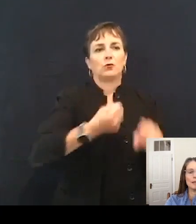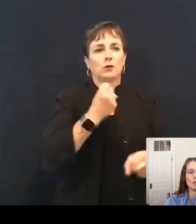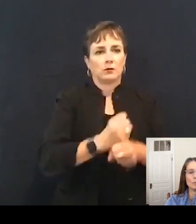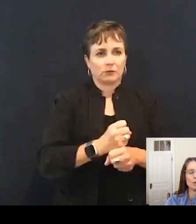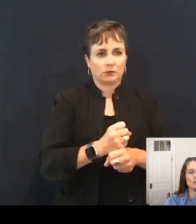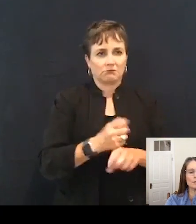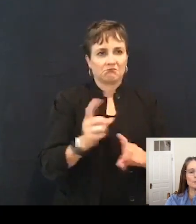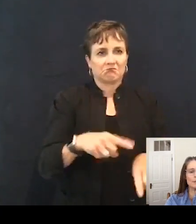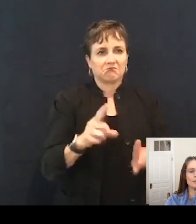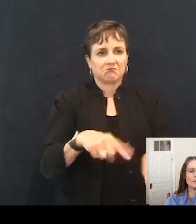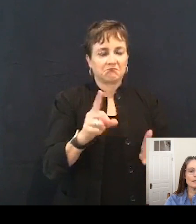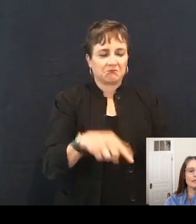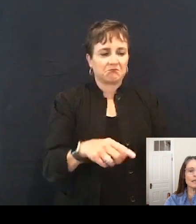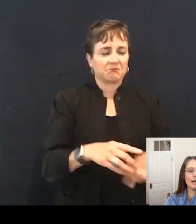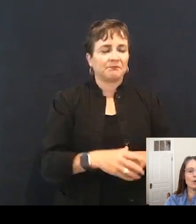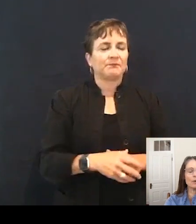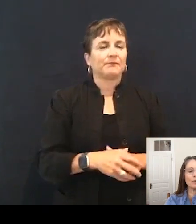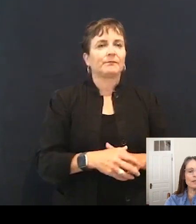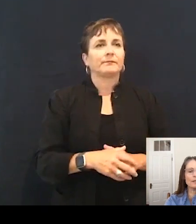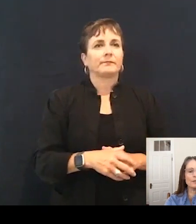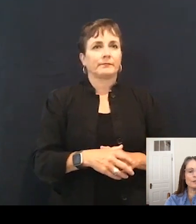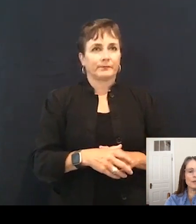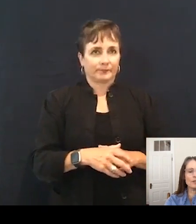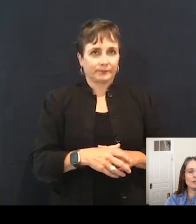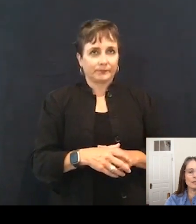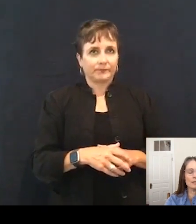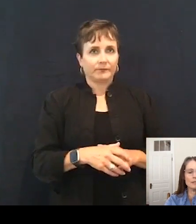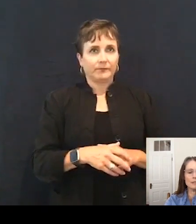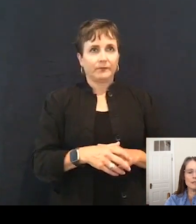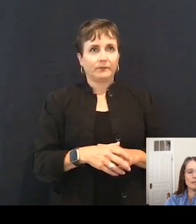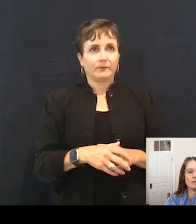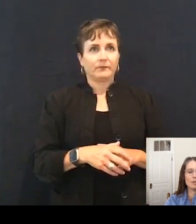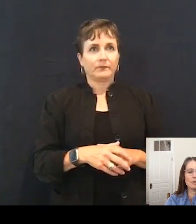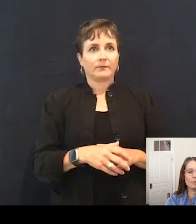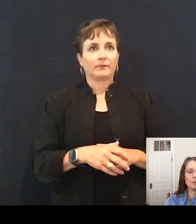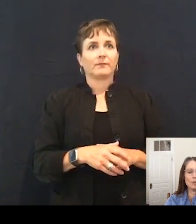Participants see our retinal specialists, Dr.